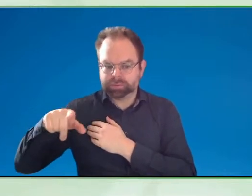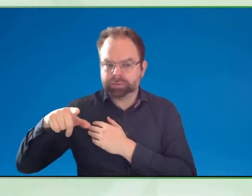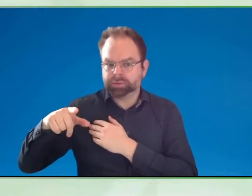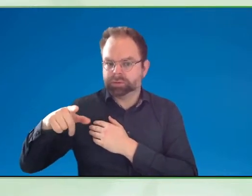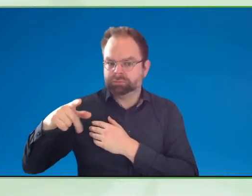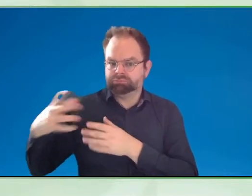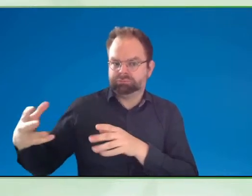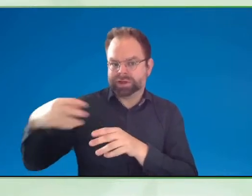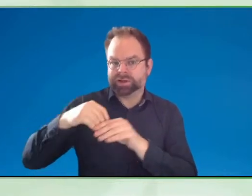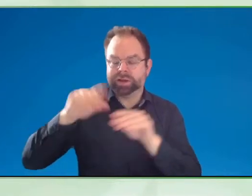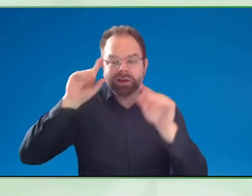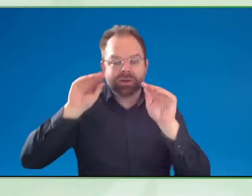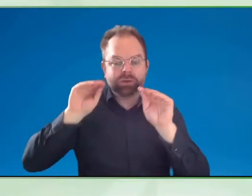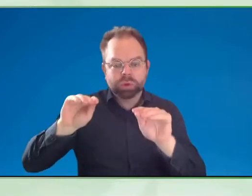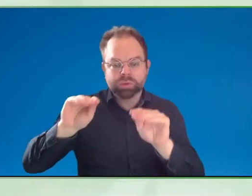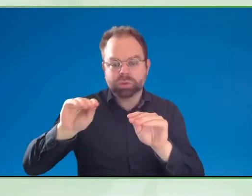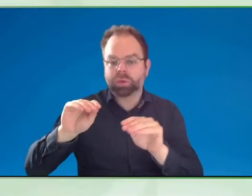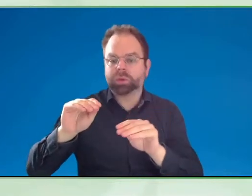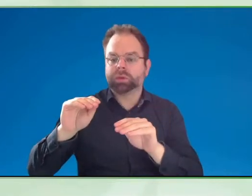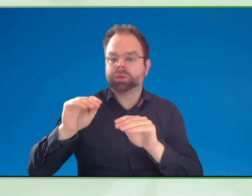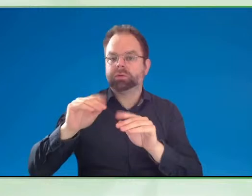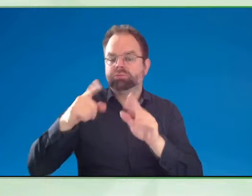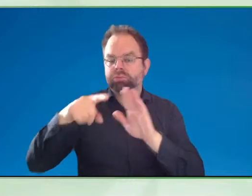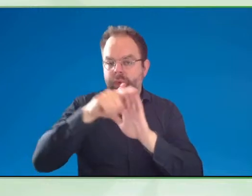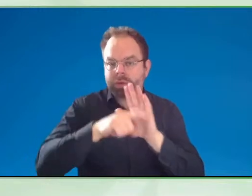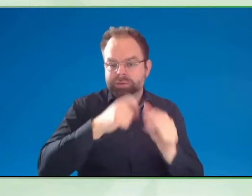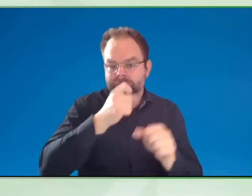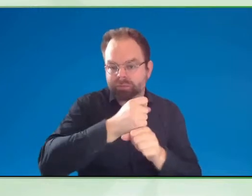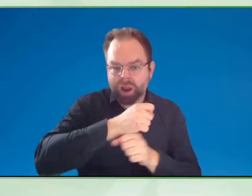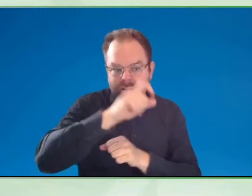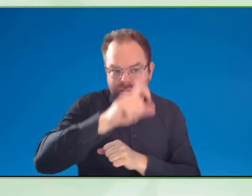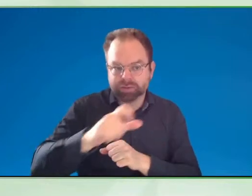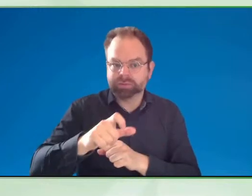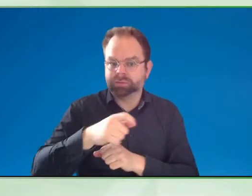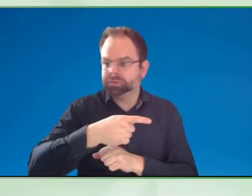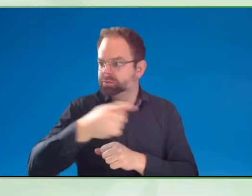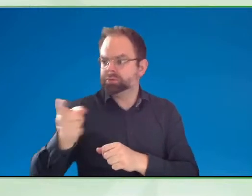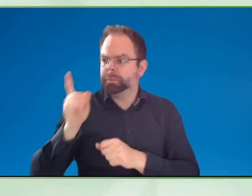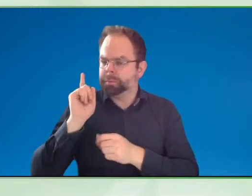had good articles and good policies and a lot of good laws that protect the rights of